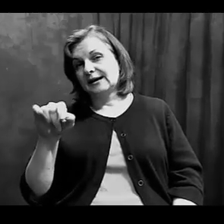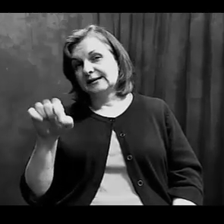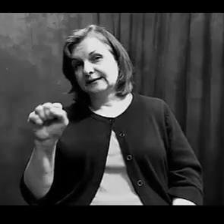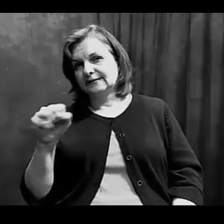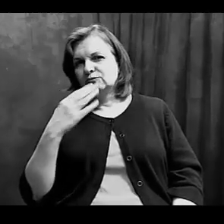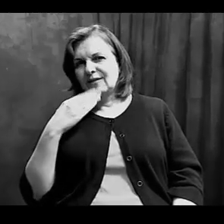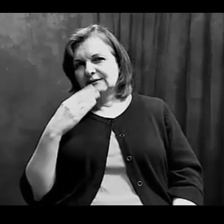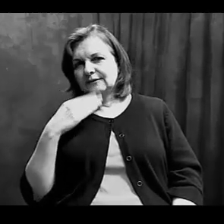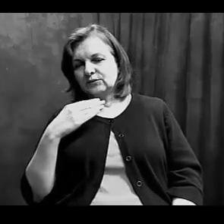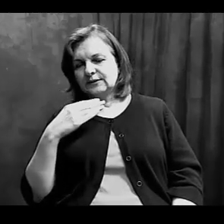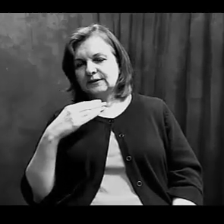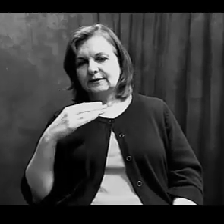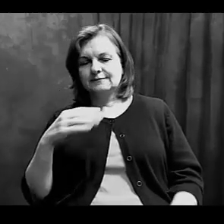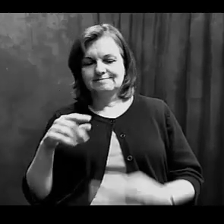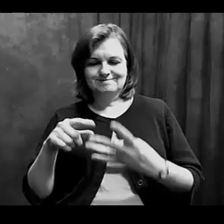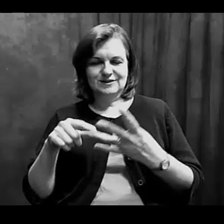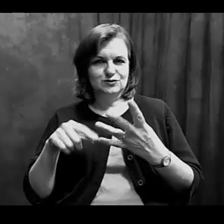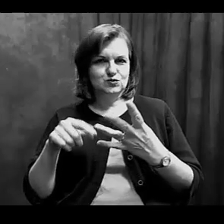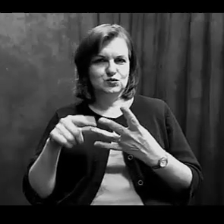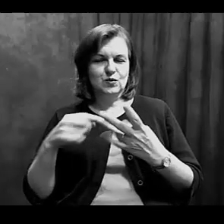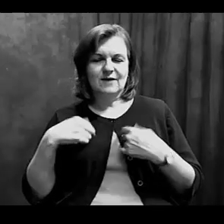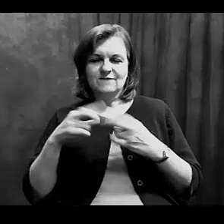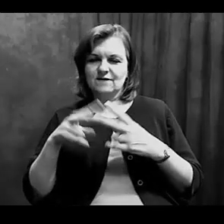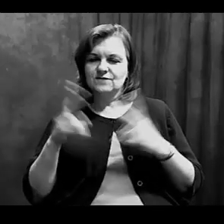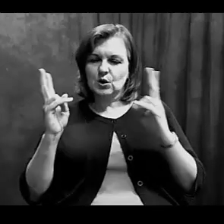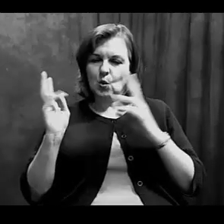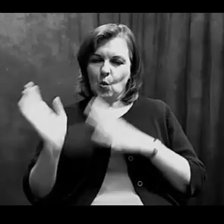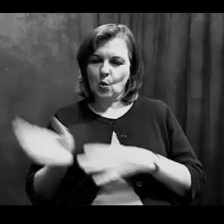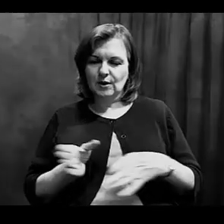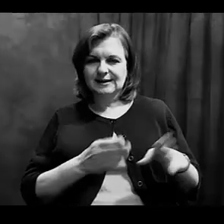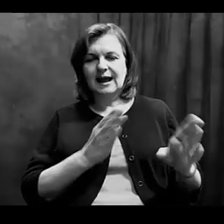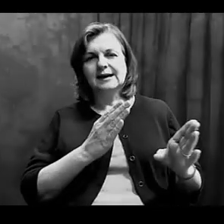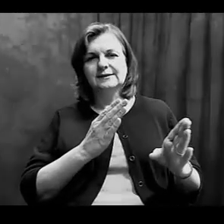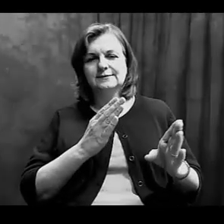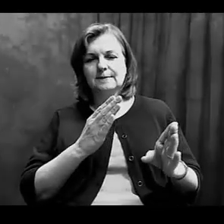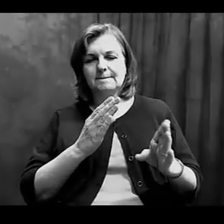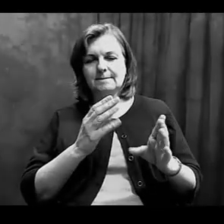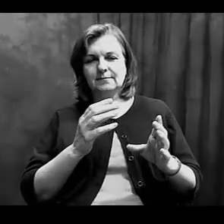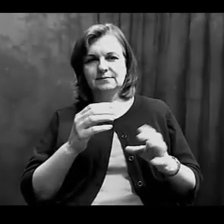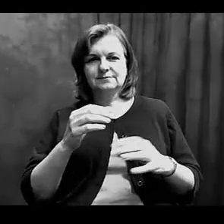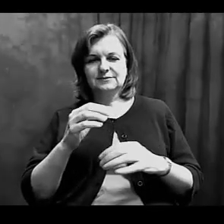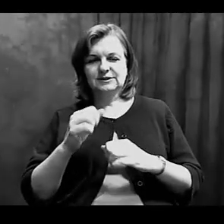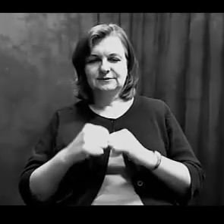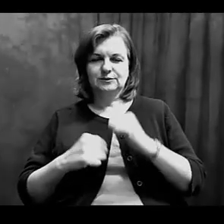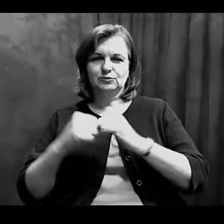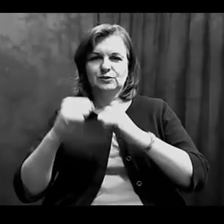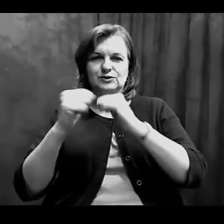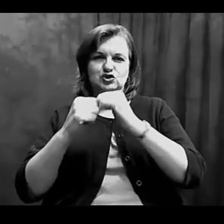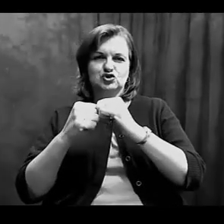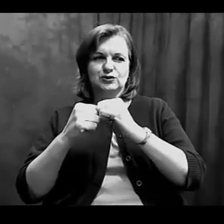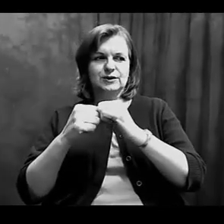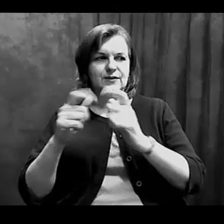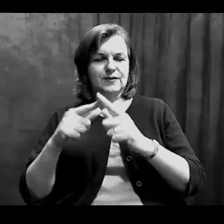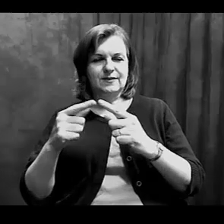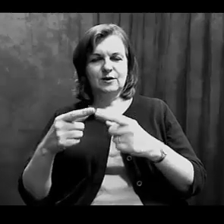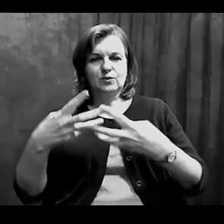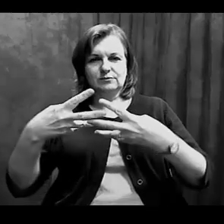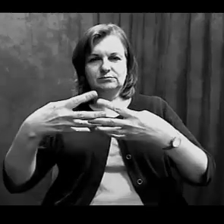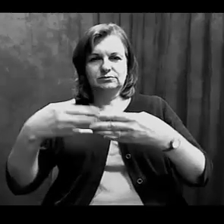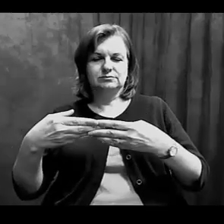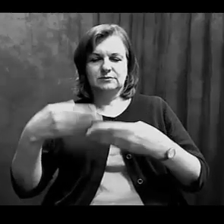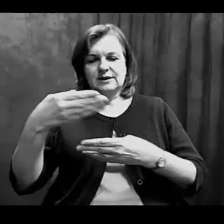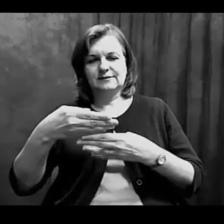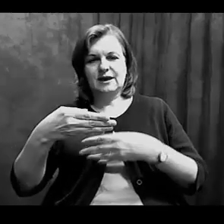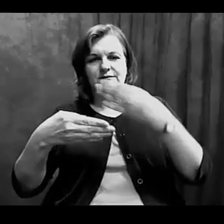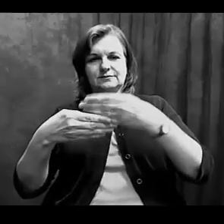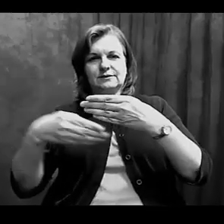this very organized and distinct pattern you can tell that these would stack together very easily